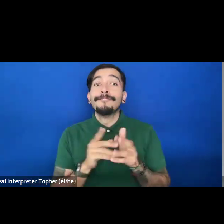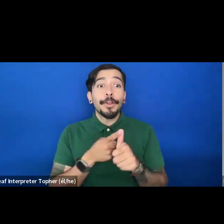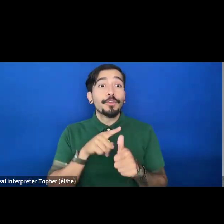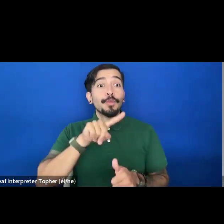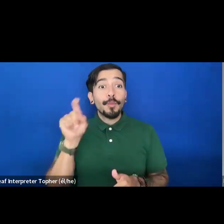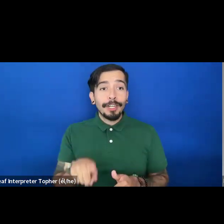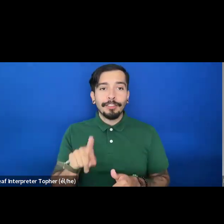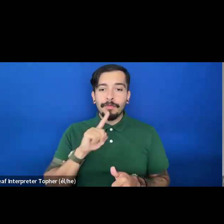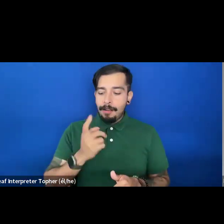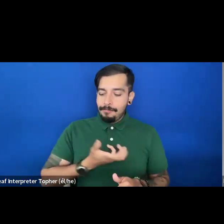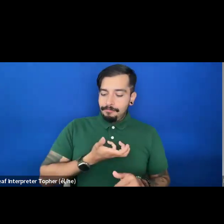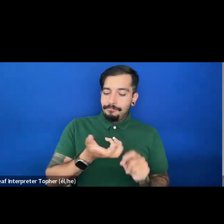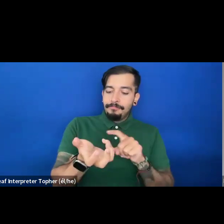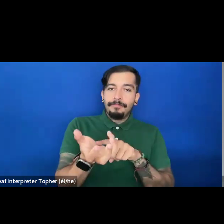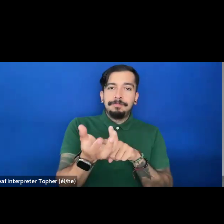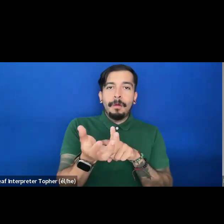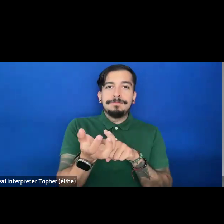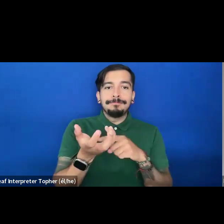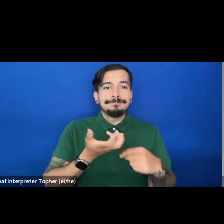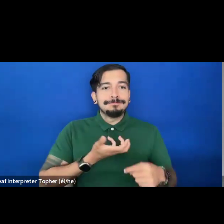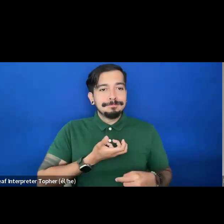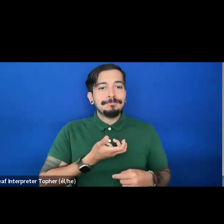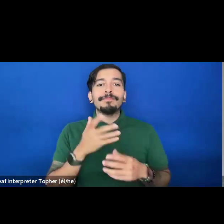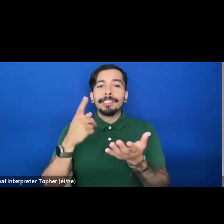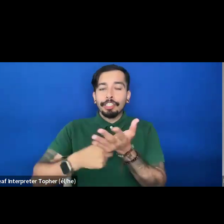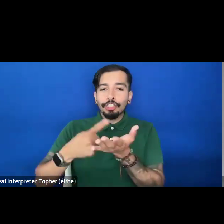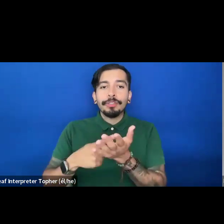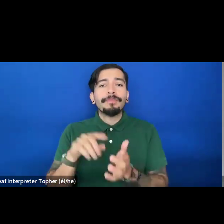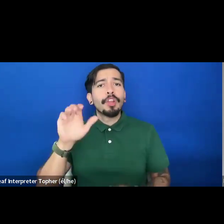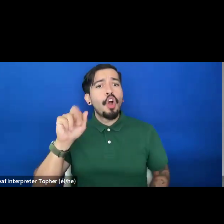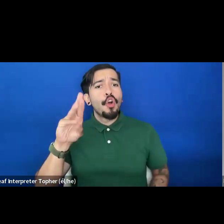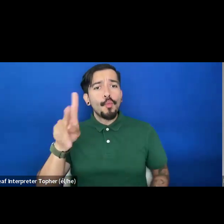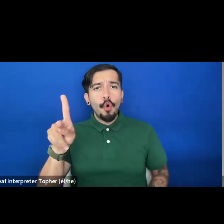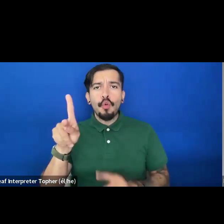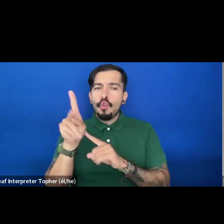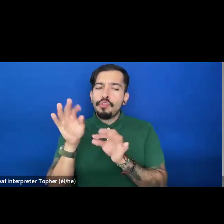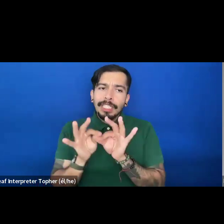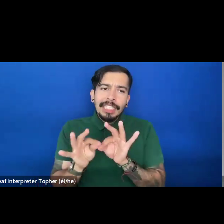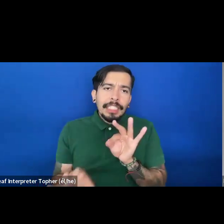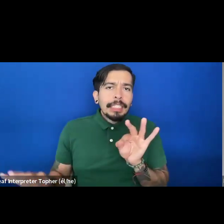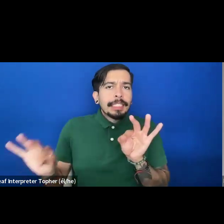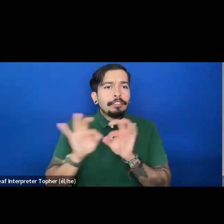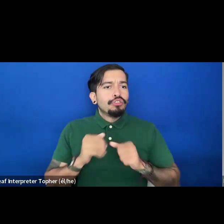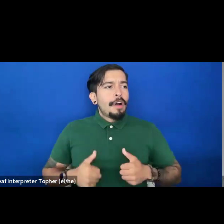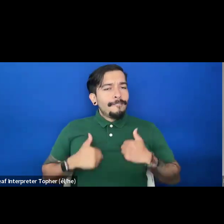been essential for survival throughout history, as we've spoken a bit about, particularly, for you know,